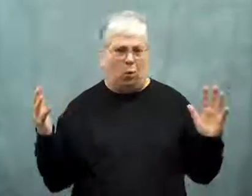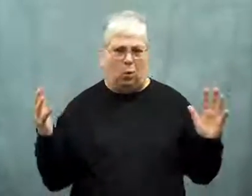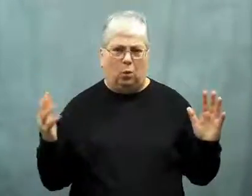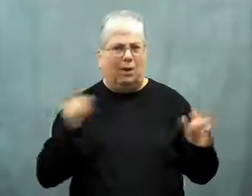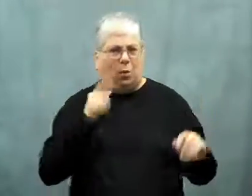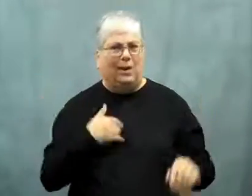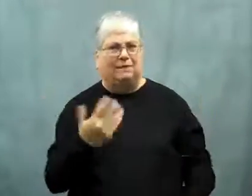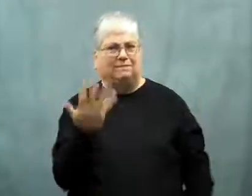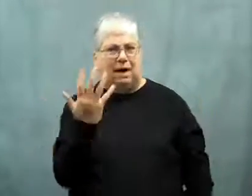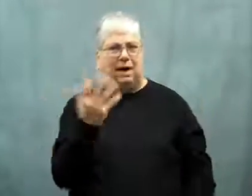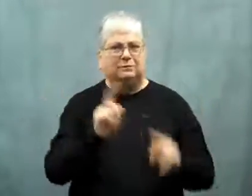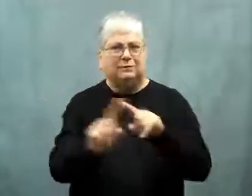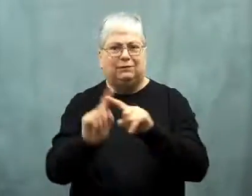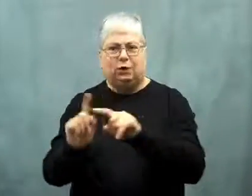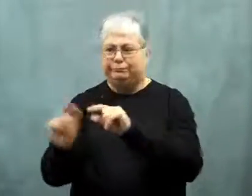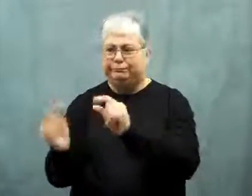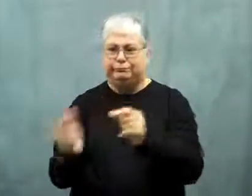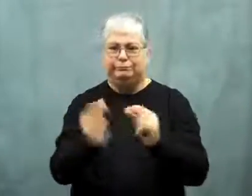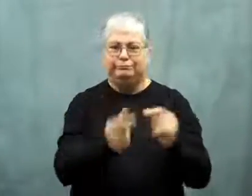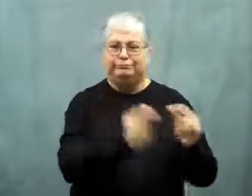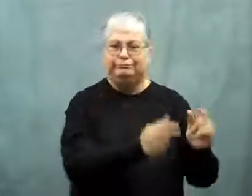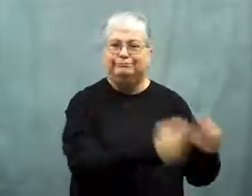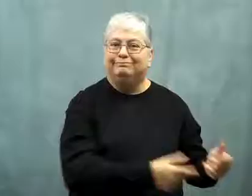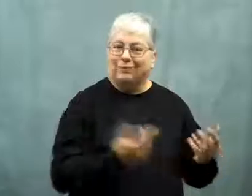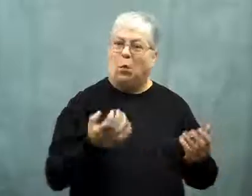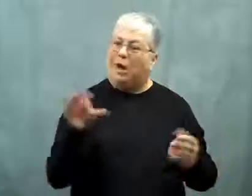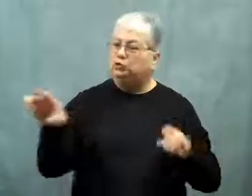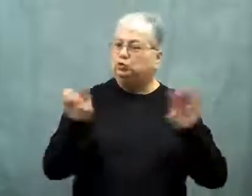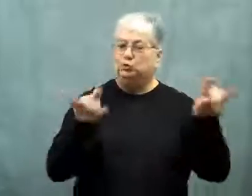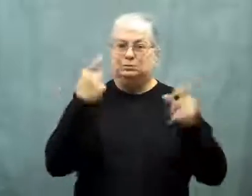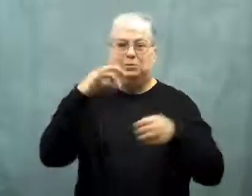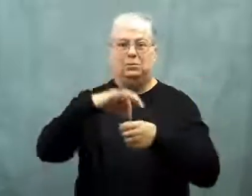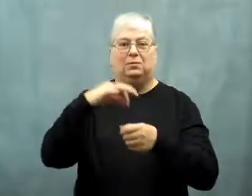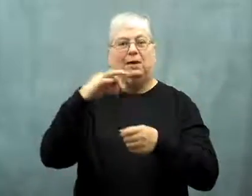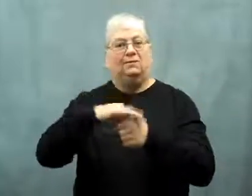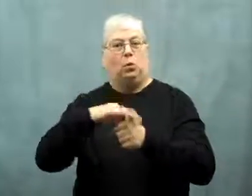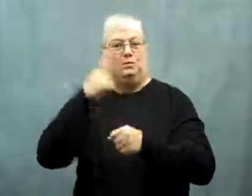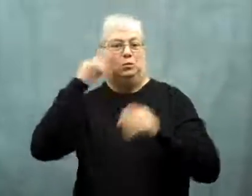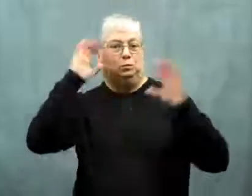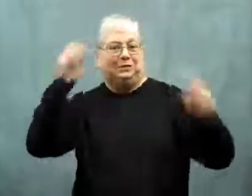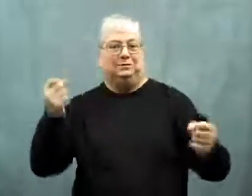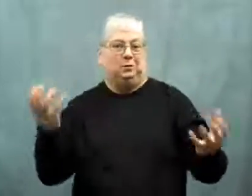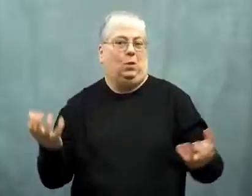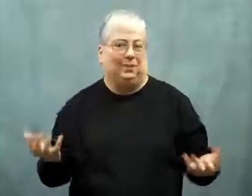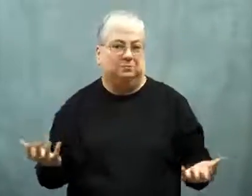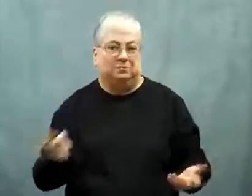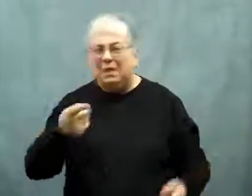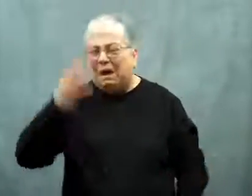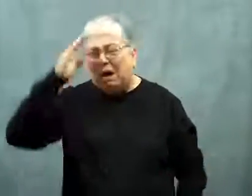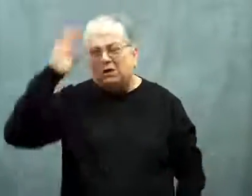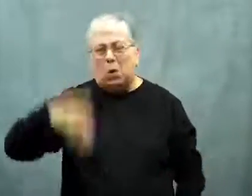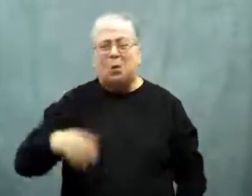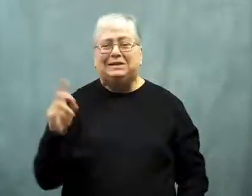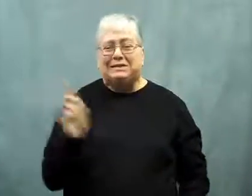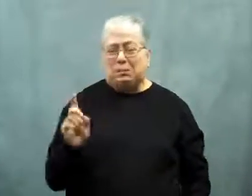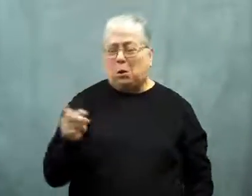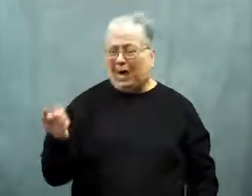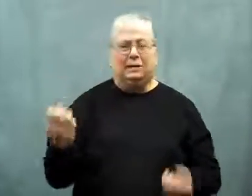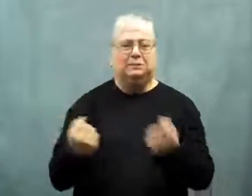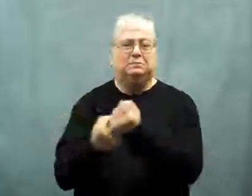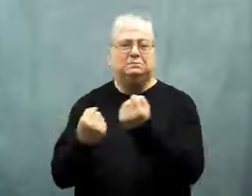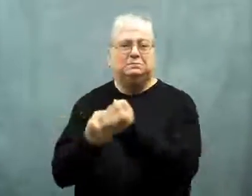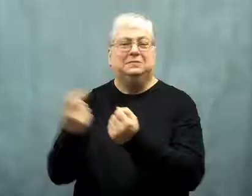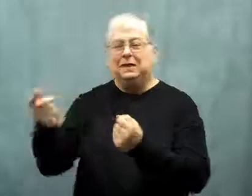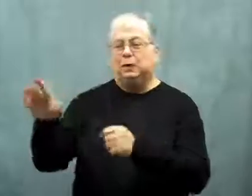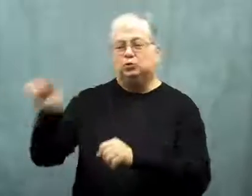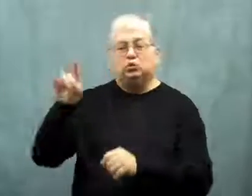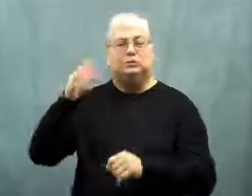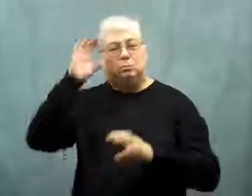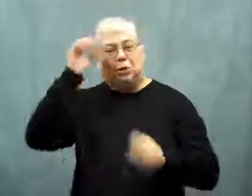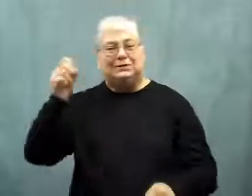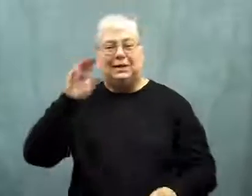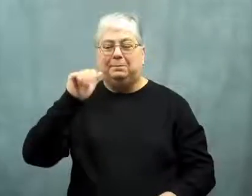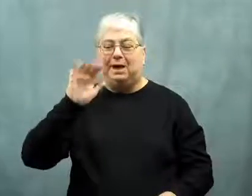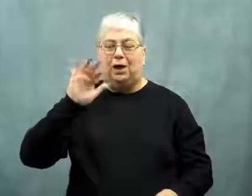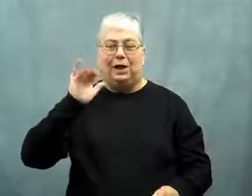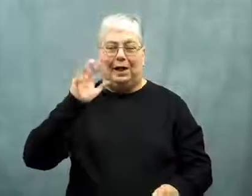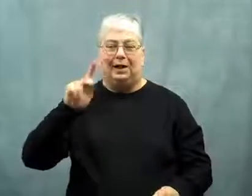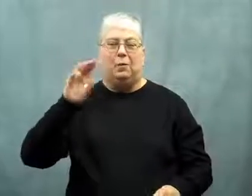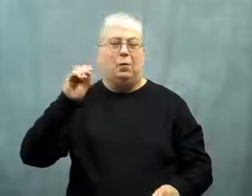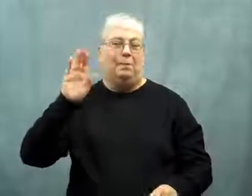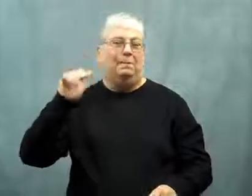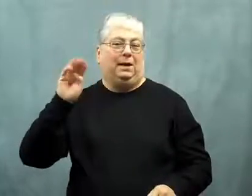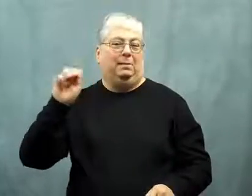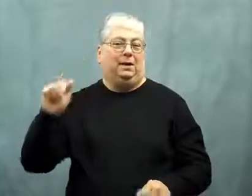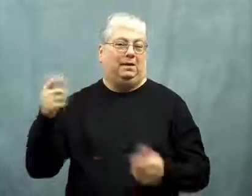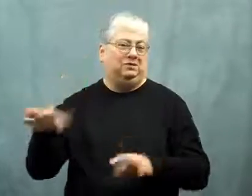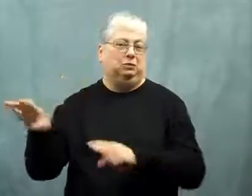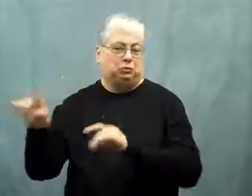There are actually five parties with candidates for President in 2012.